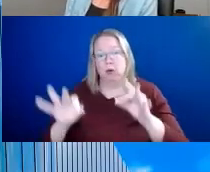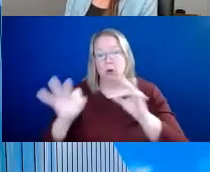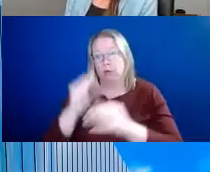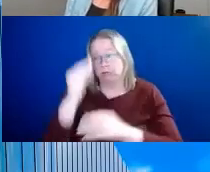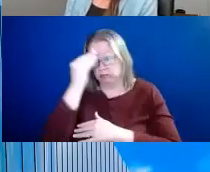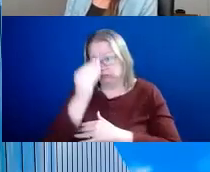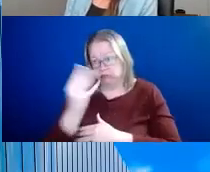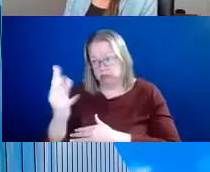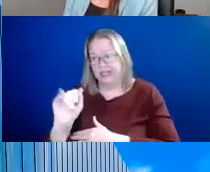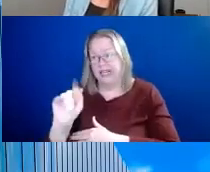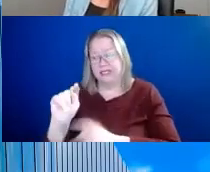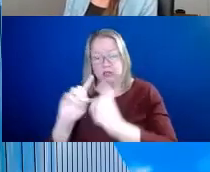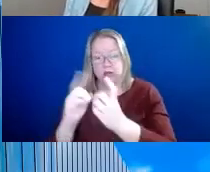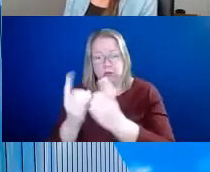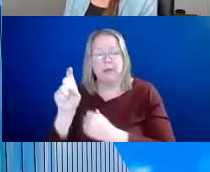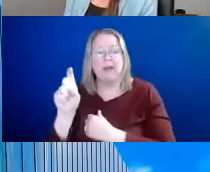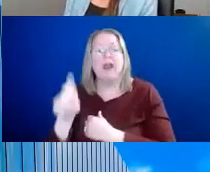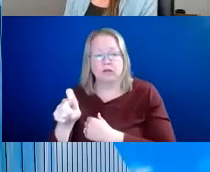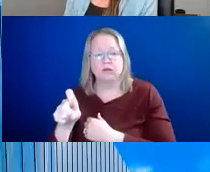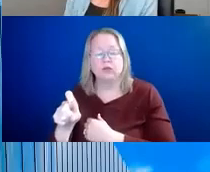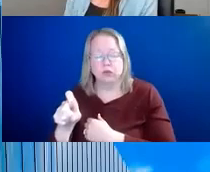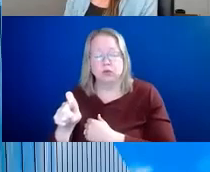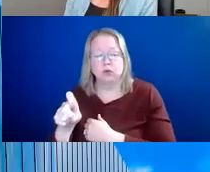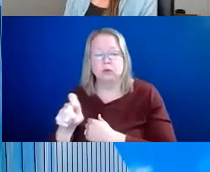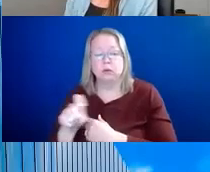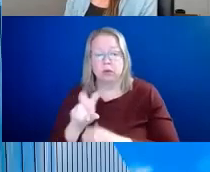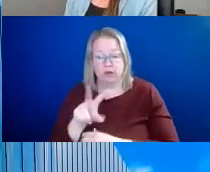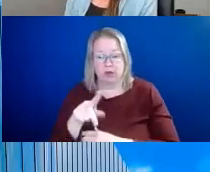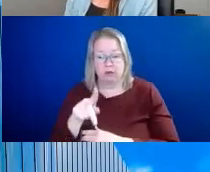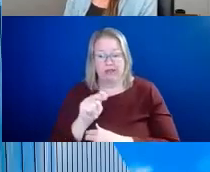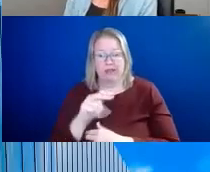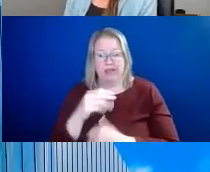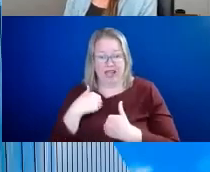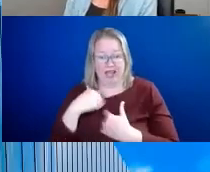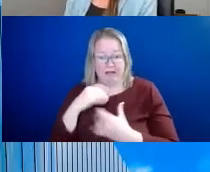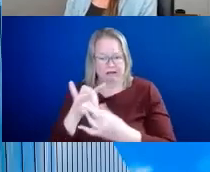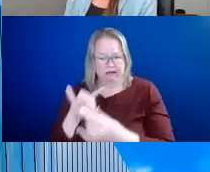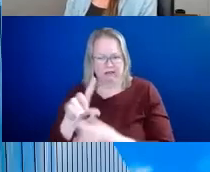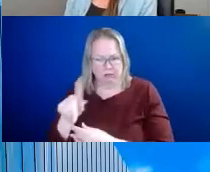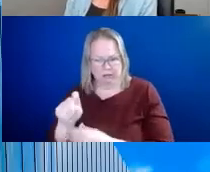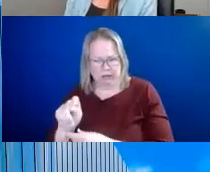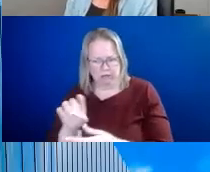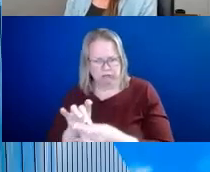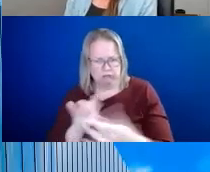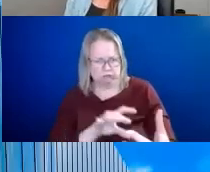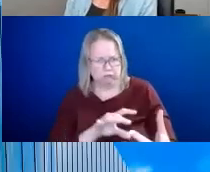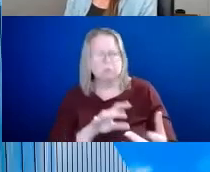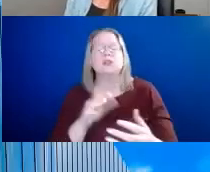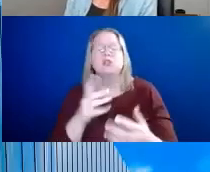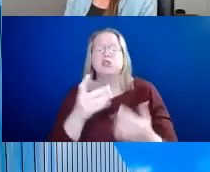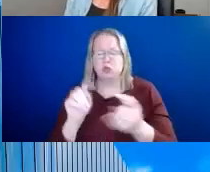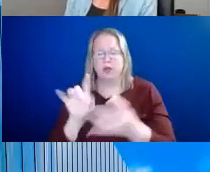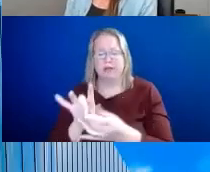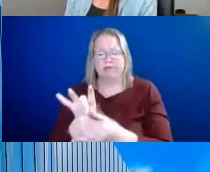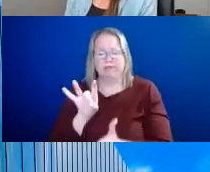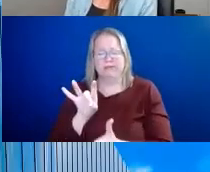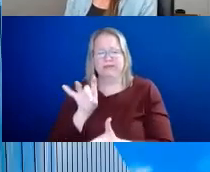12:20:22 department . If you have 12:20:27 a VPN that you connect to we recommend in advance that you try to connect to that before you join.